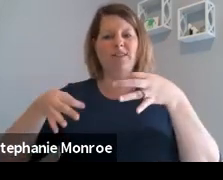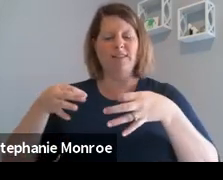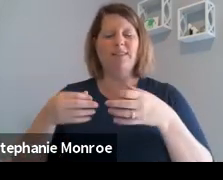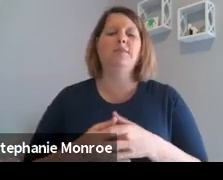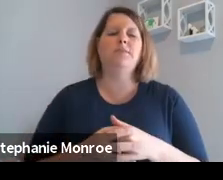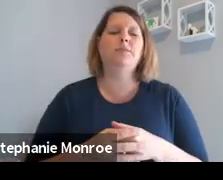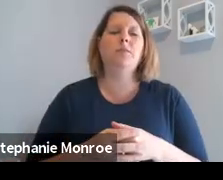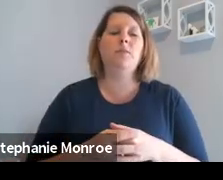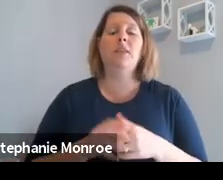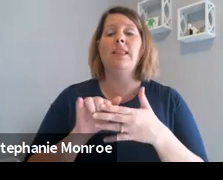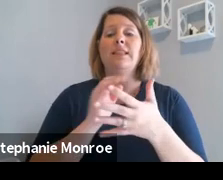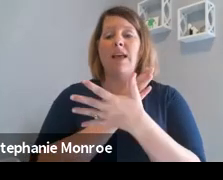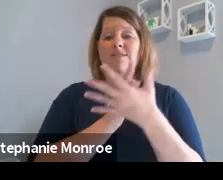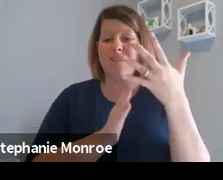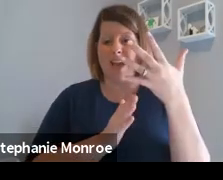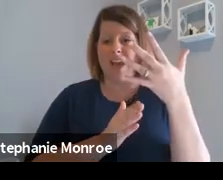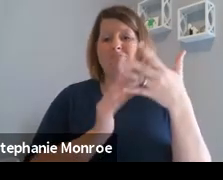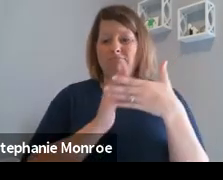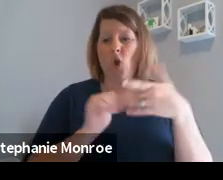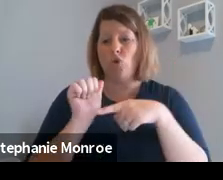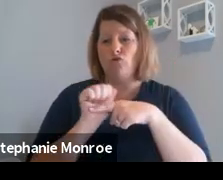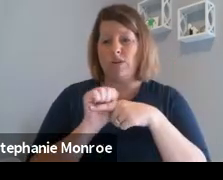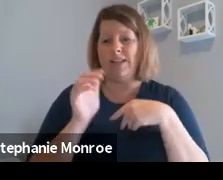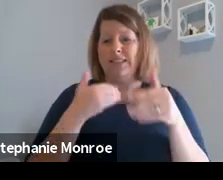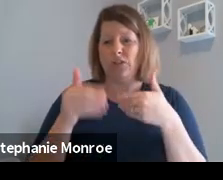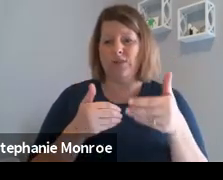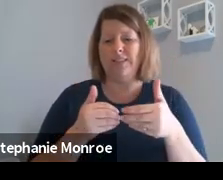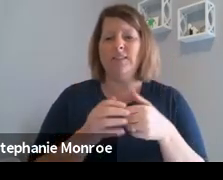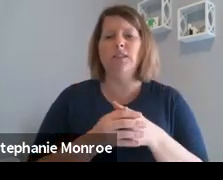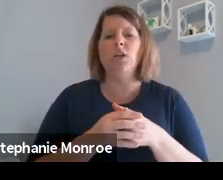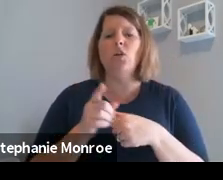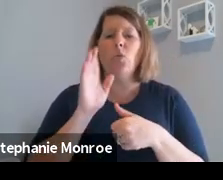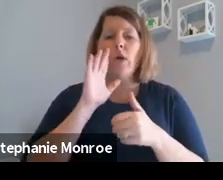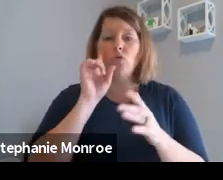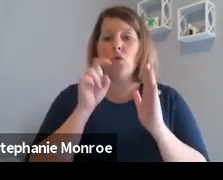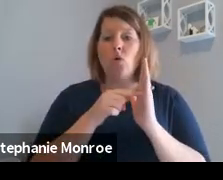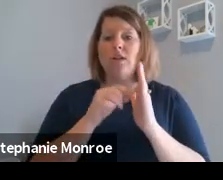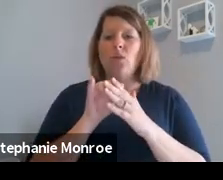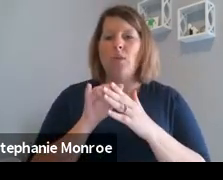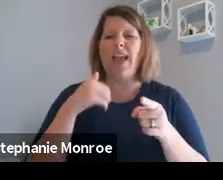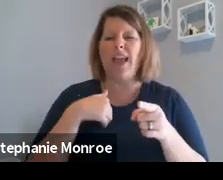This is a five-part training series. You will notice that we have embedded accessibility features